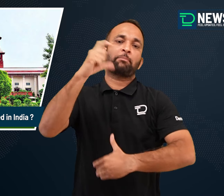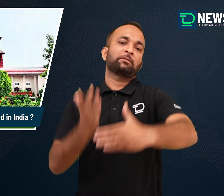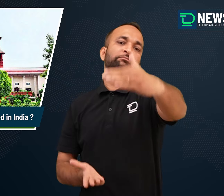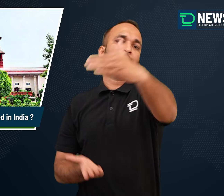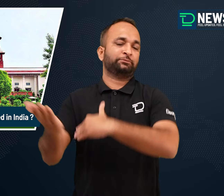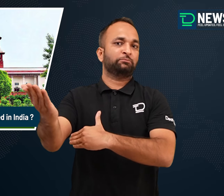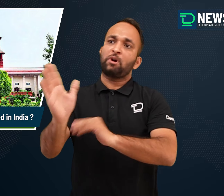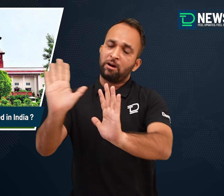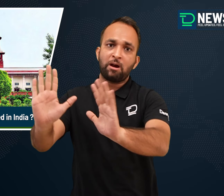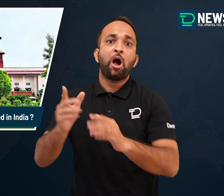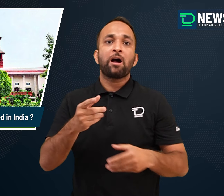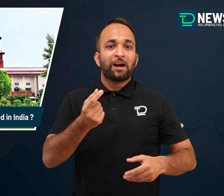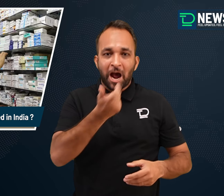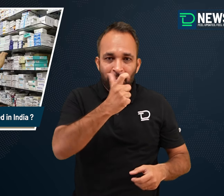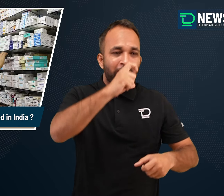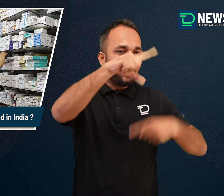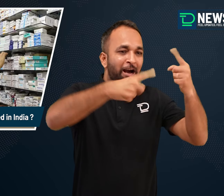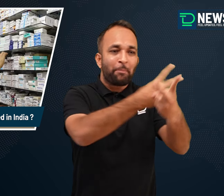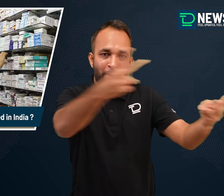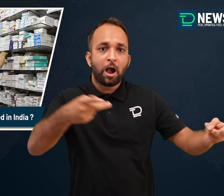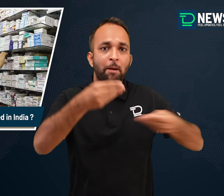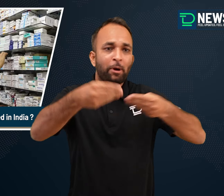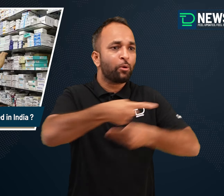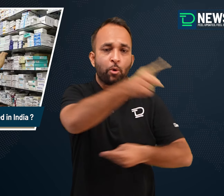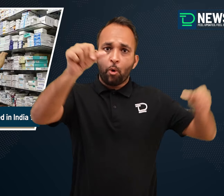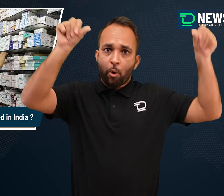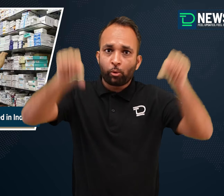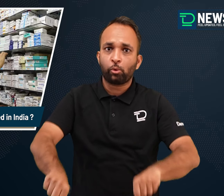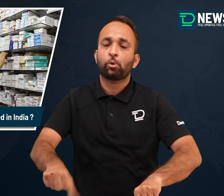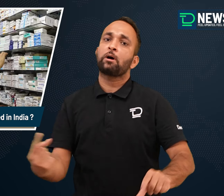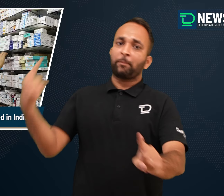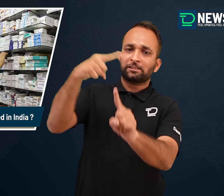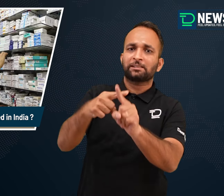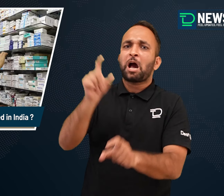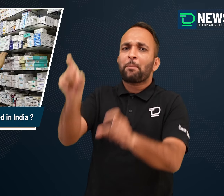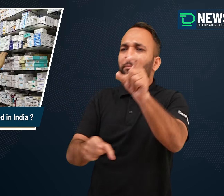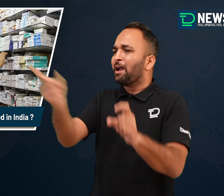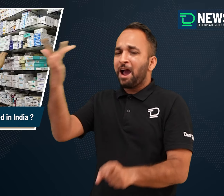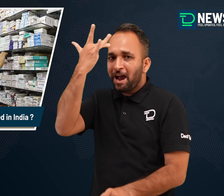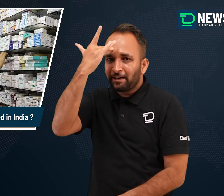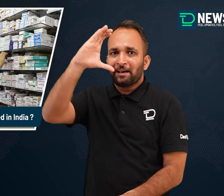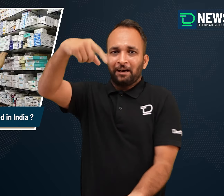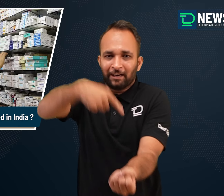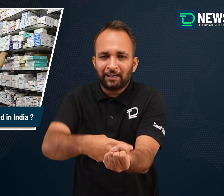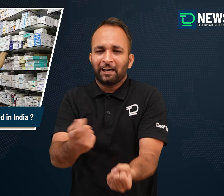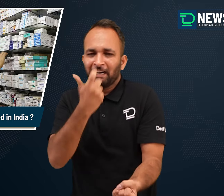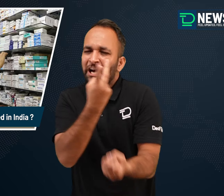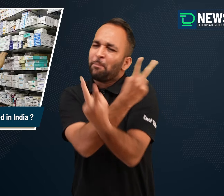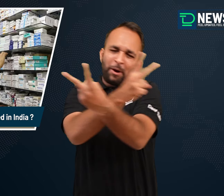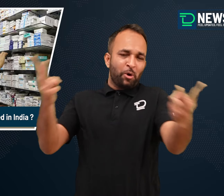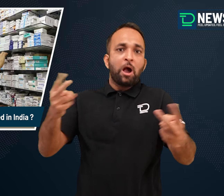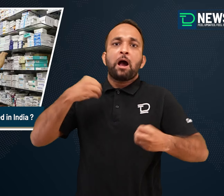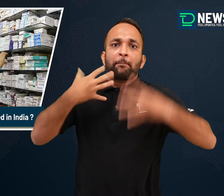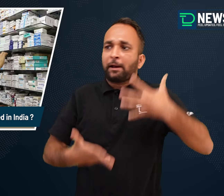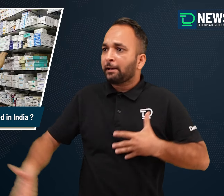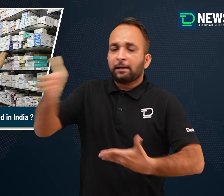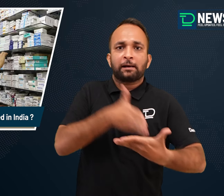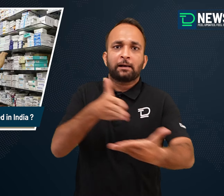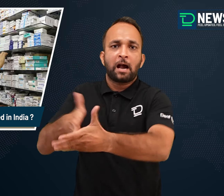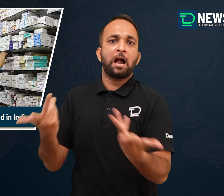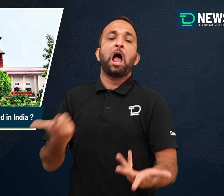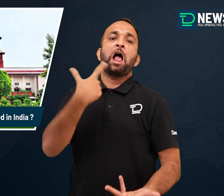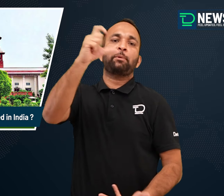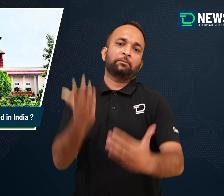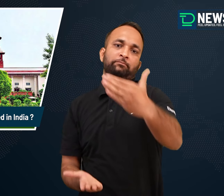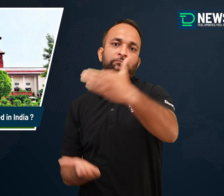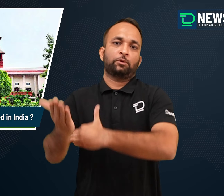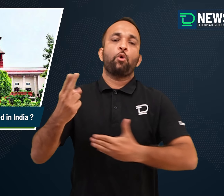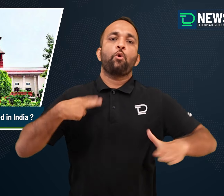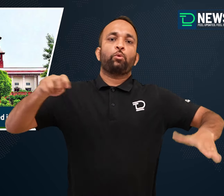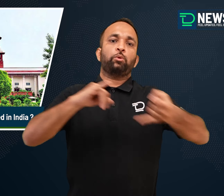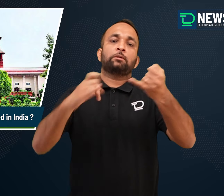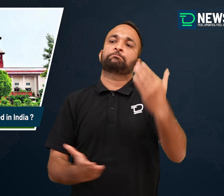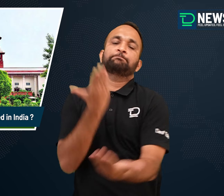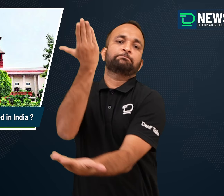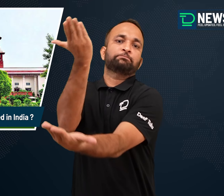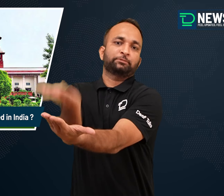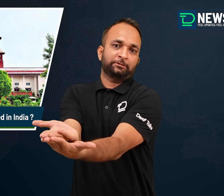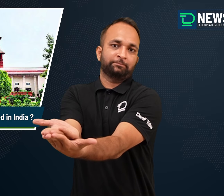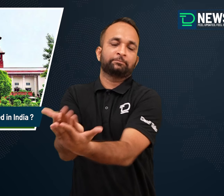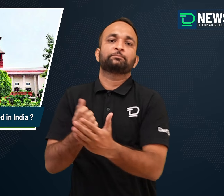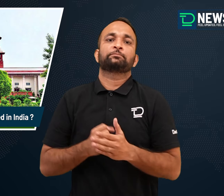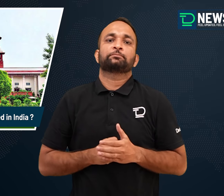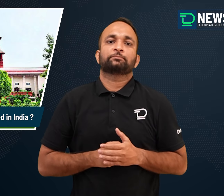The companies argued that the ban would impact their business and patient access to essential medicines will become hard.